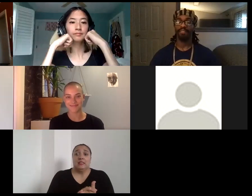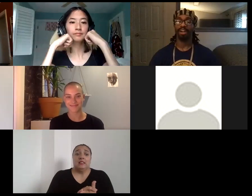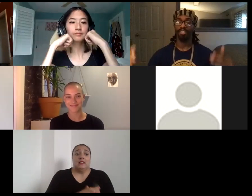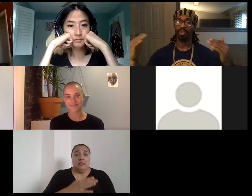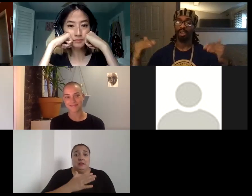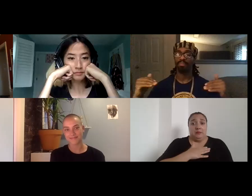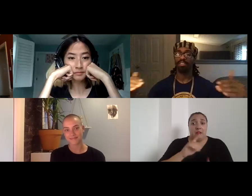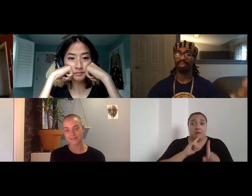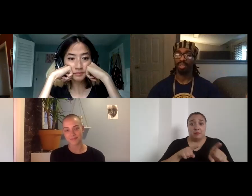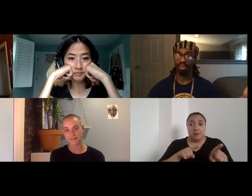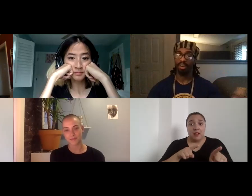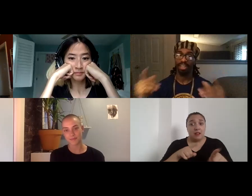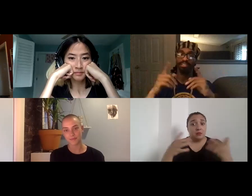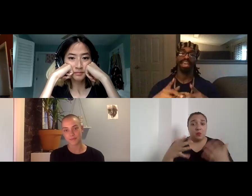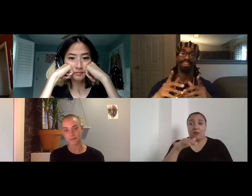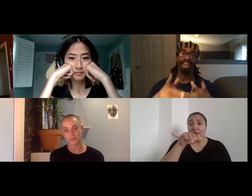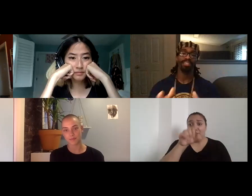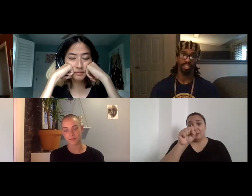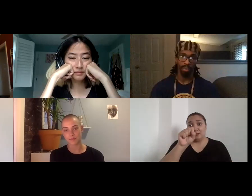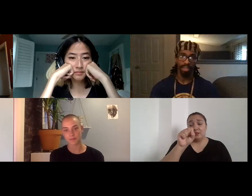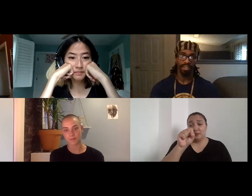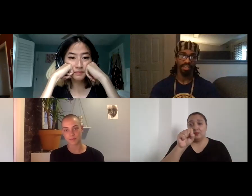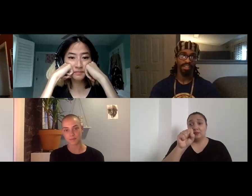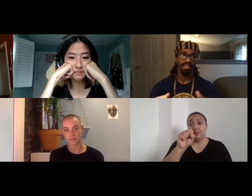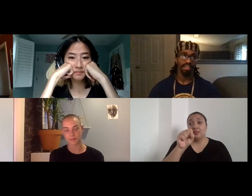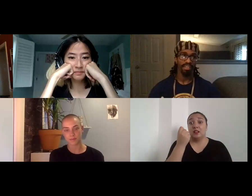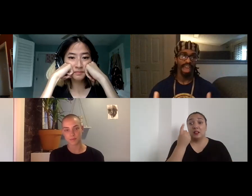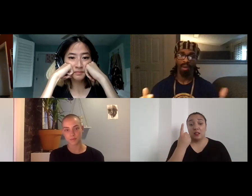For us who have been doing the work in that dystopia now